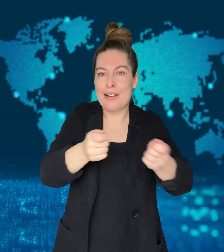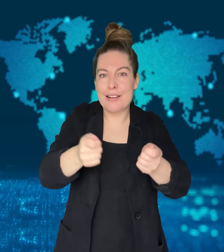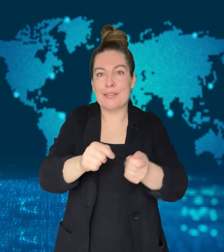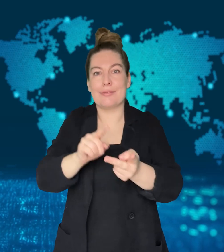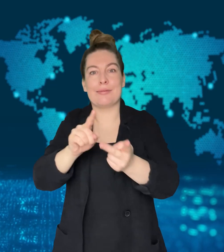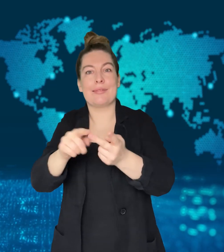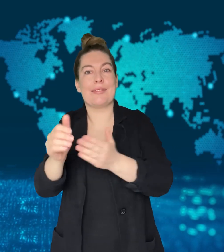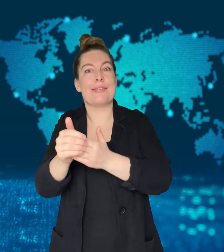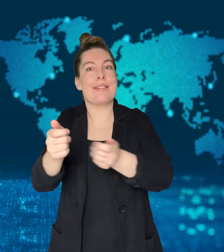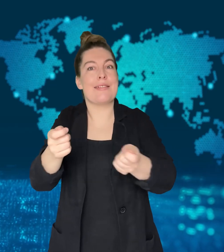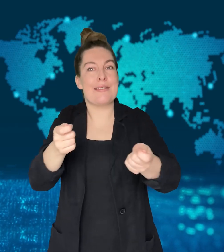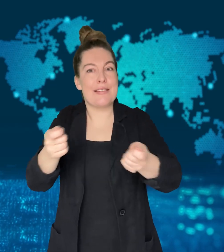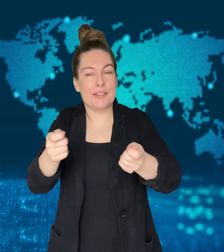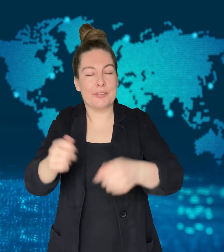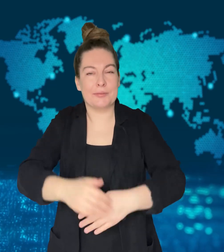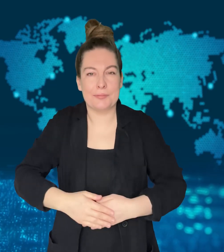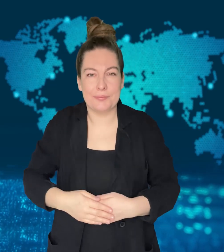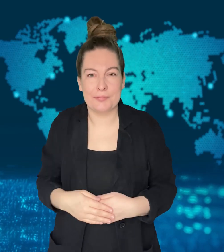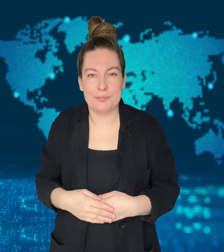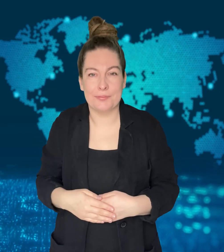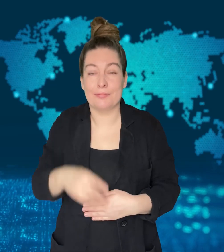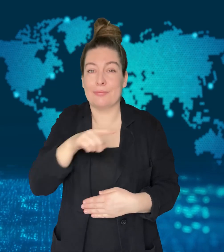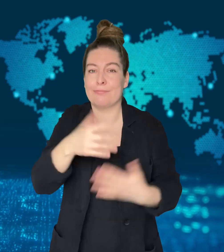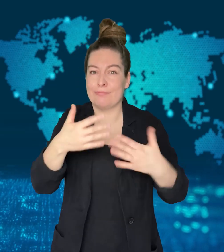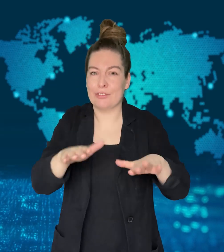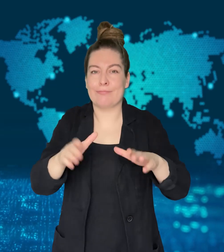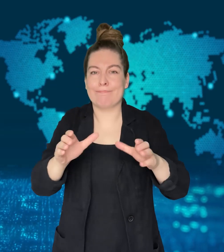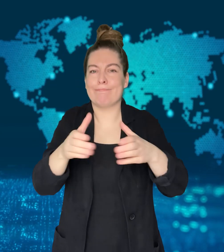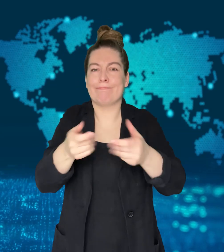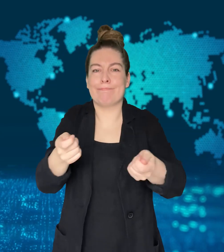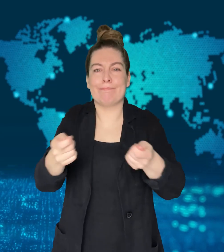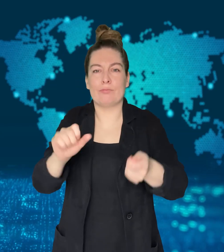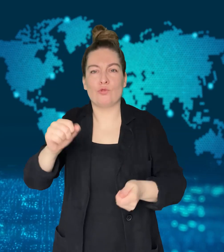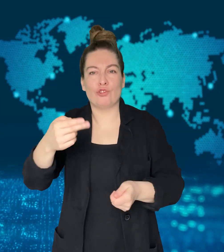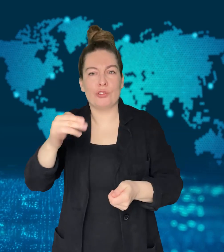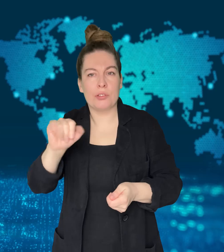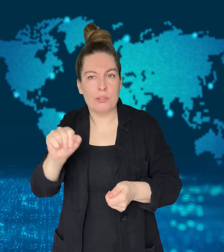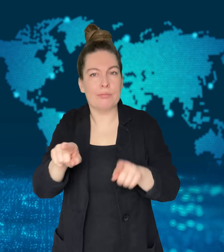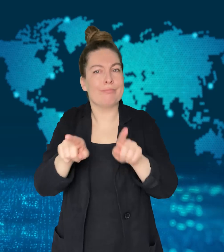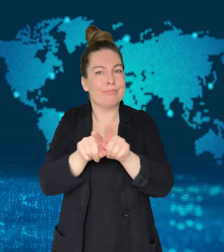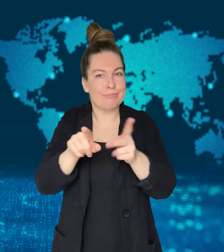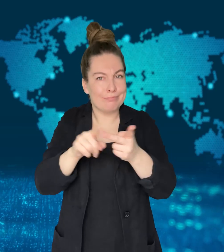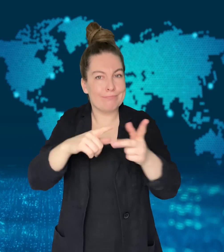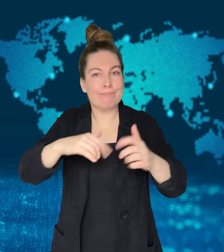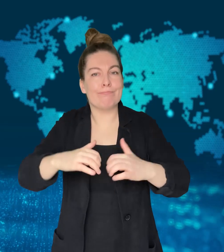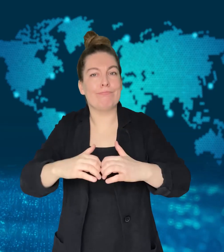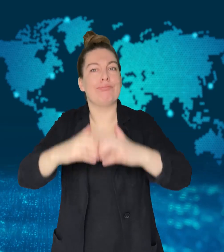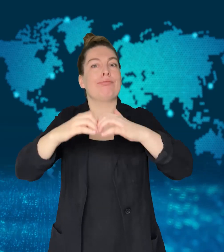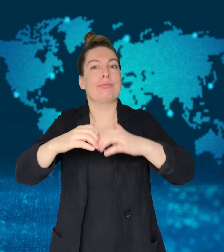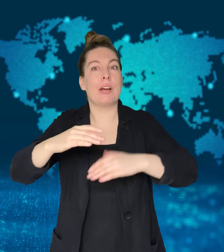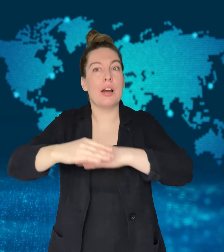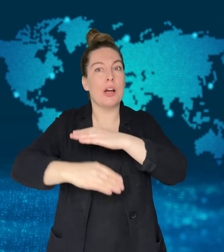and an influential figure in the Middle East. He had been a Hezbollah leader for